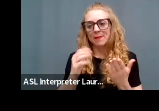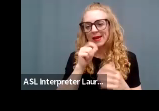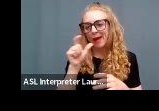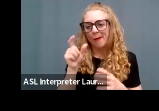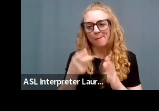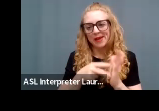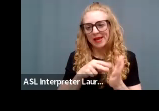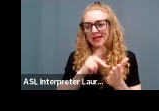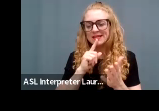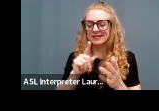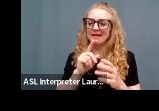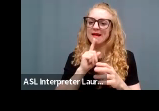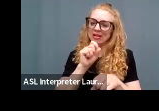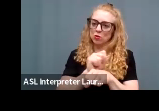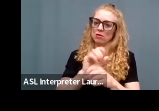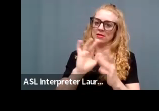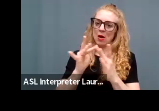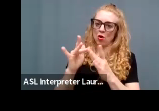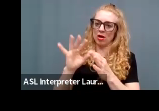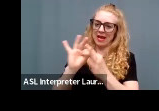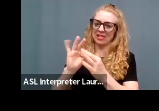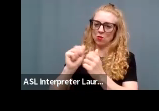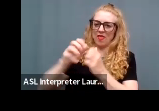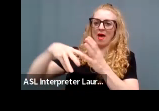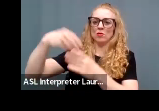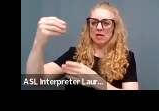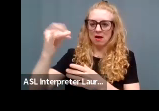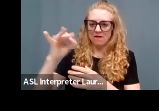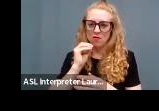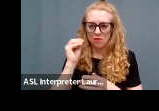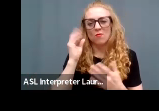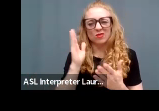a network connection to the outside world we're going to that in in a minute as well Protocols